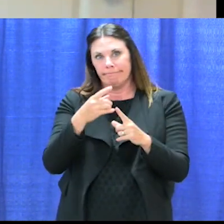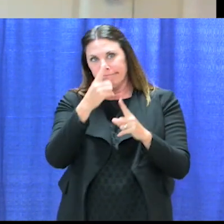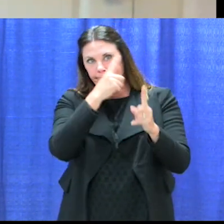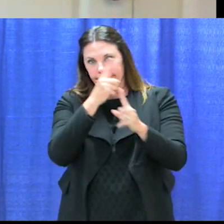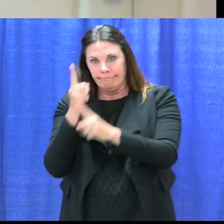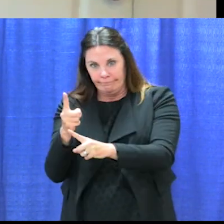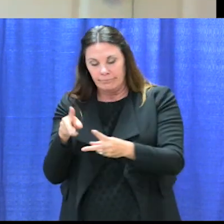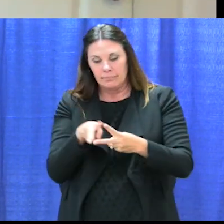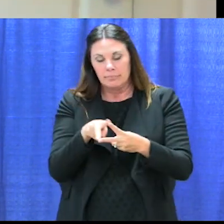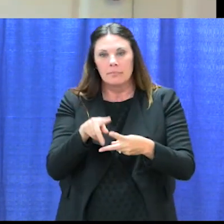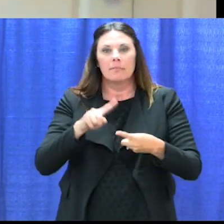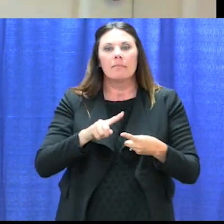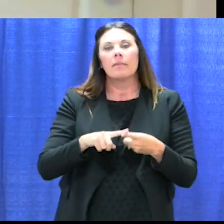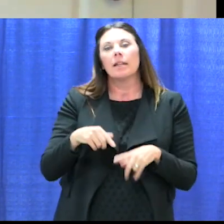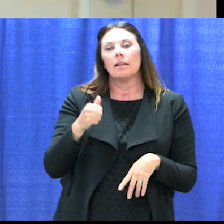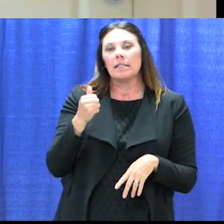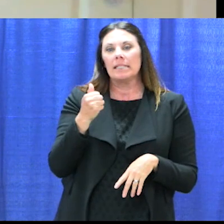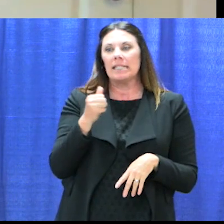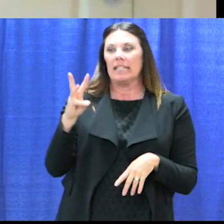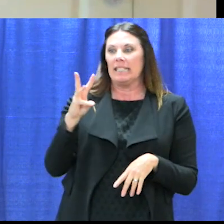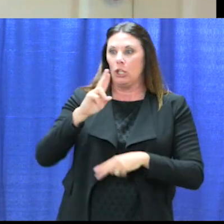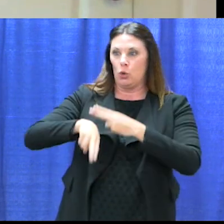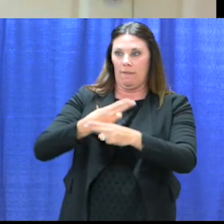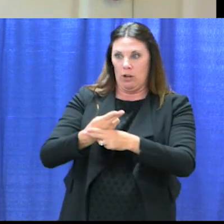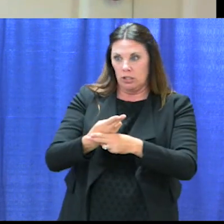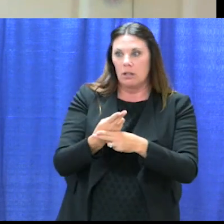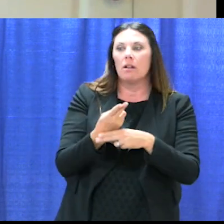The Commission oversees 16 reversal service programs and over the past two weeks we looked